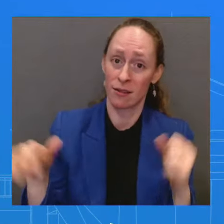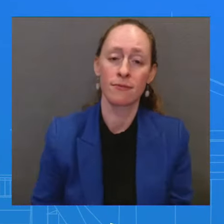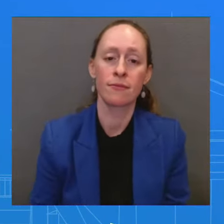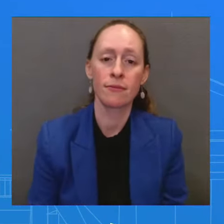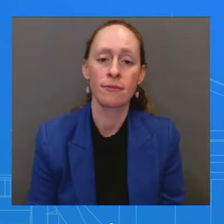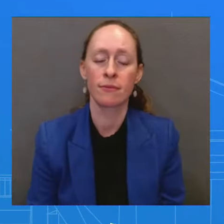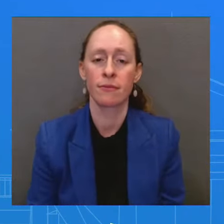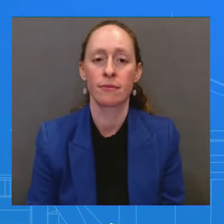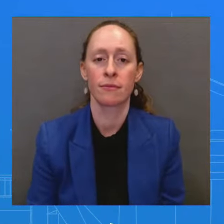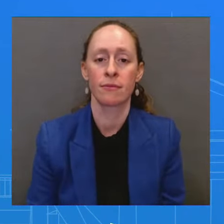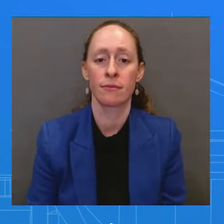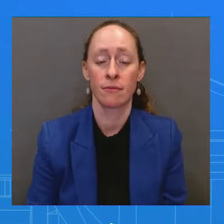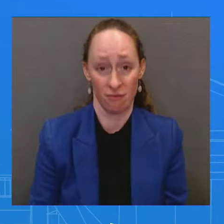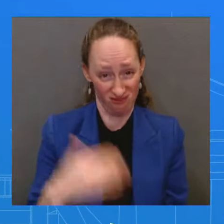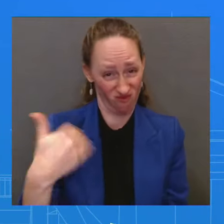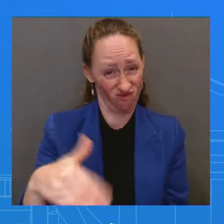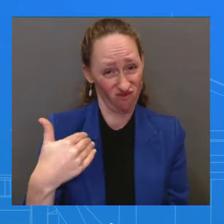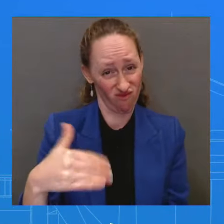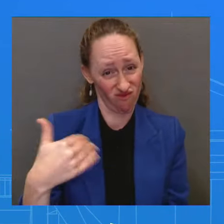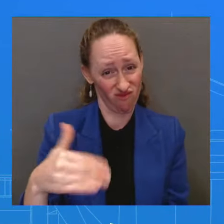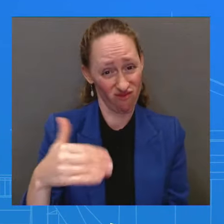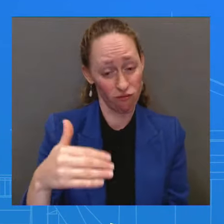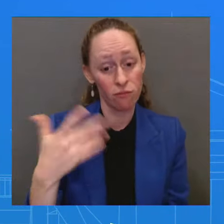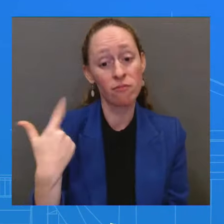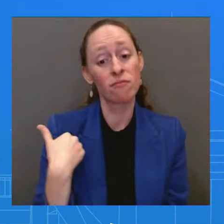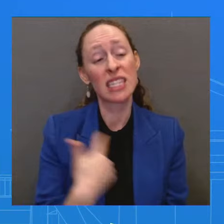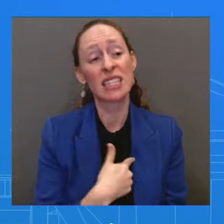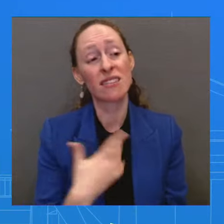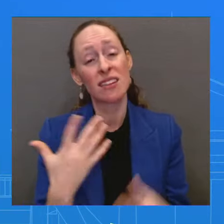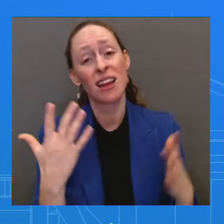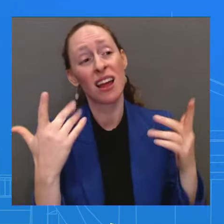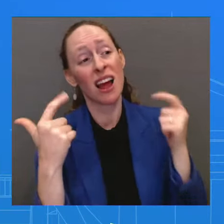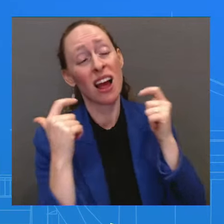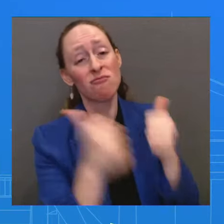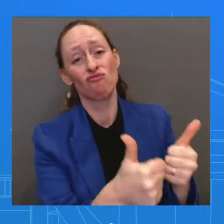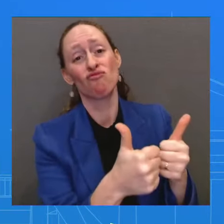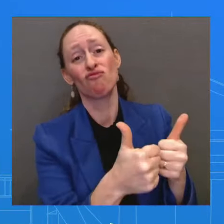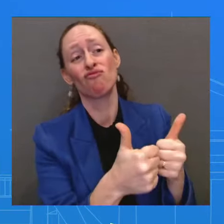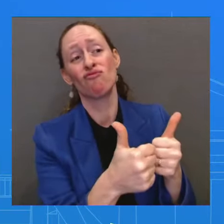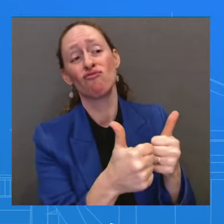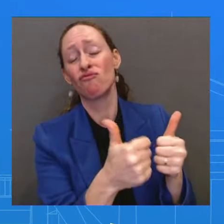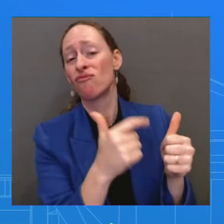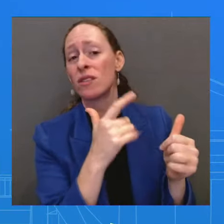for us to walk away from what you -- the brave people of Ukraine are doing every day --